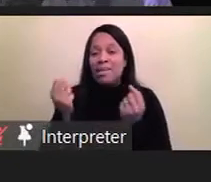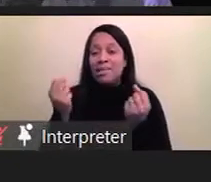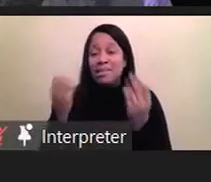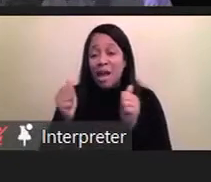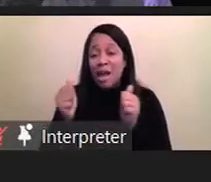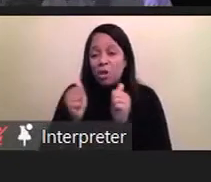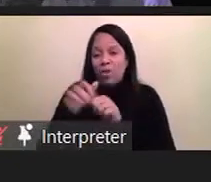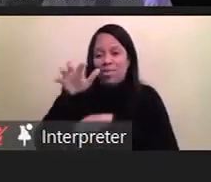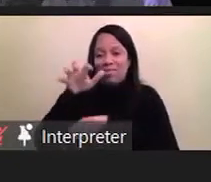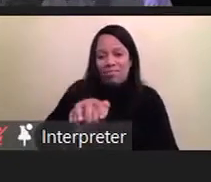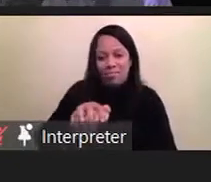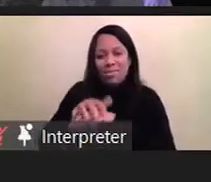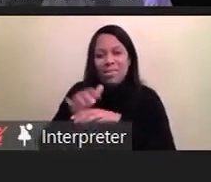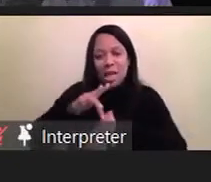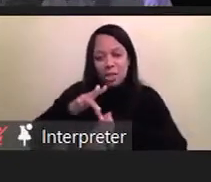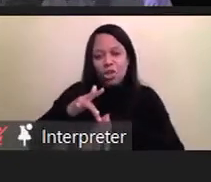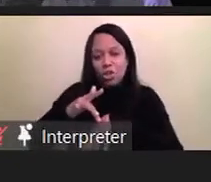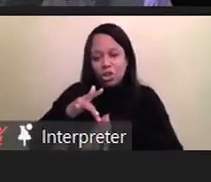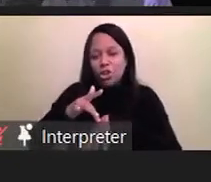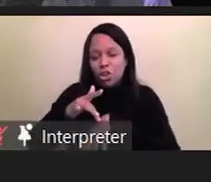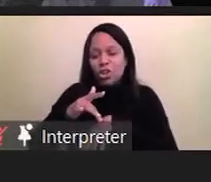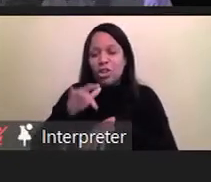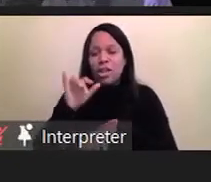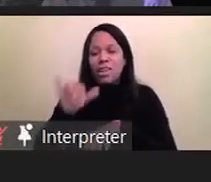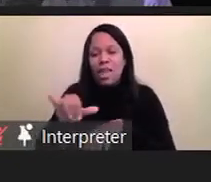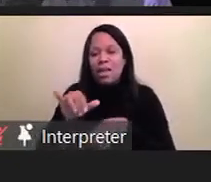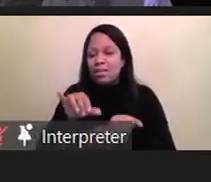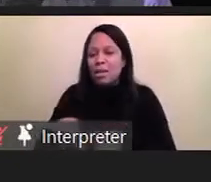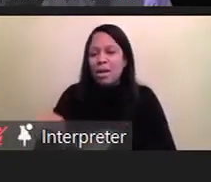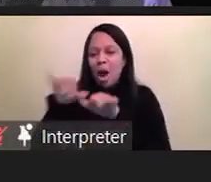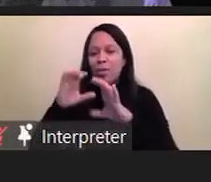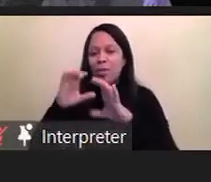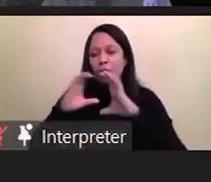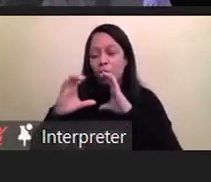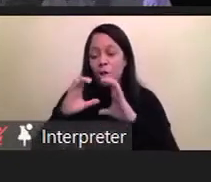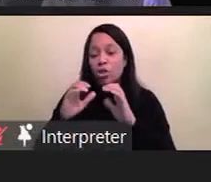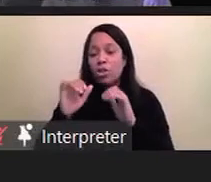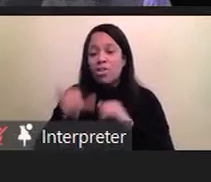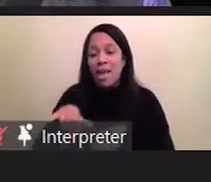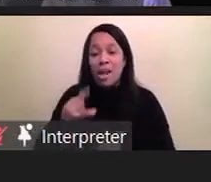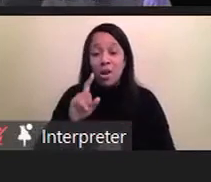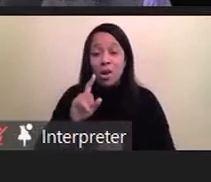And it is really a common means of communication among people with deaf blindness.